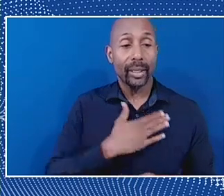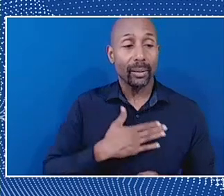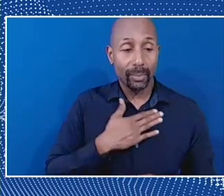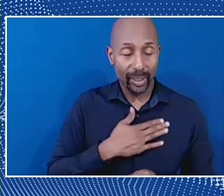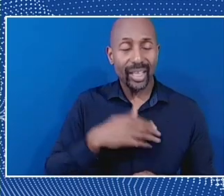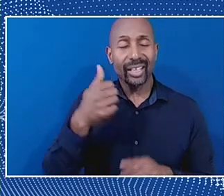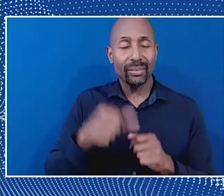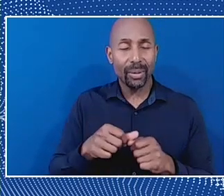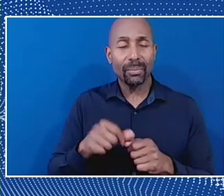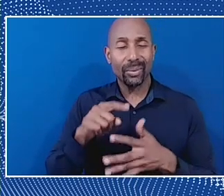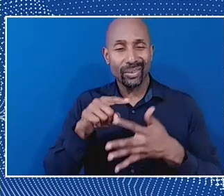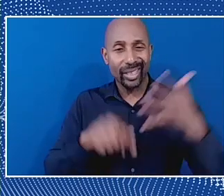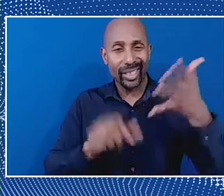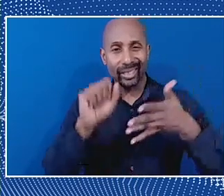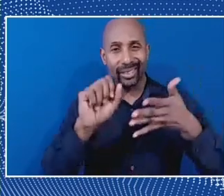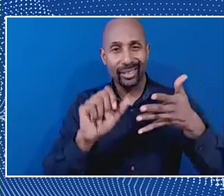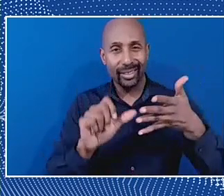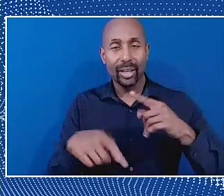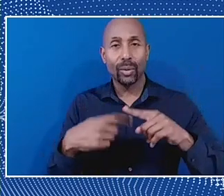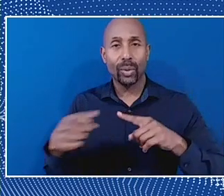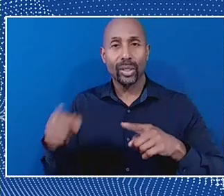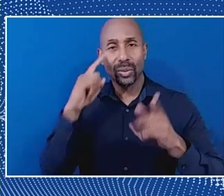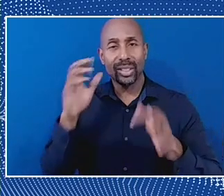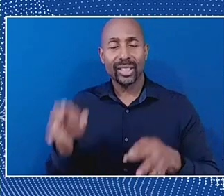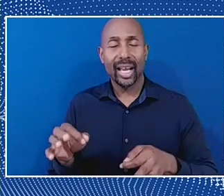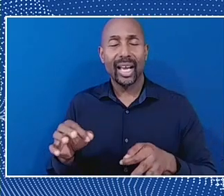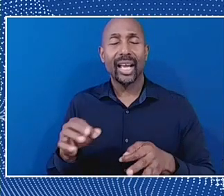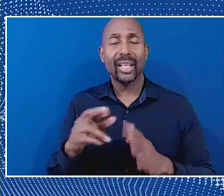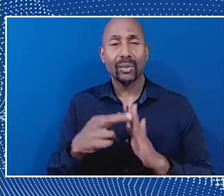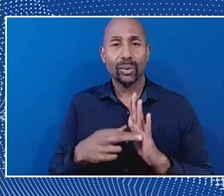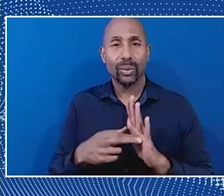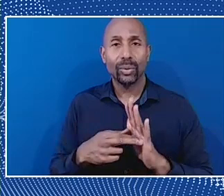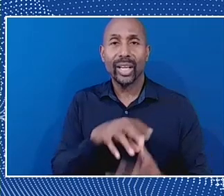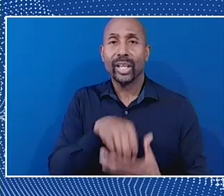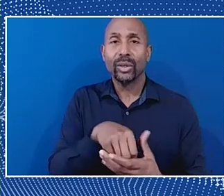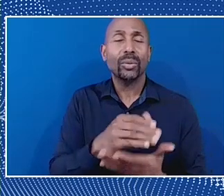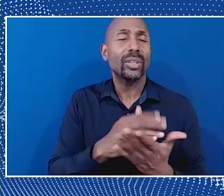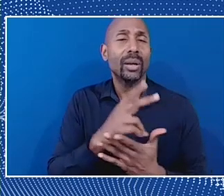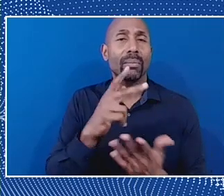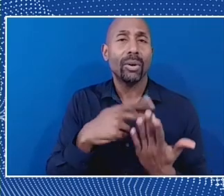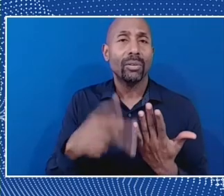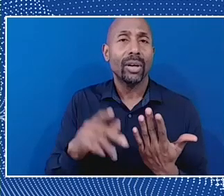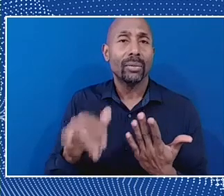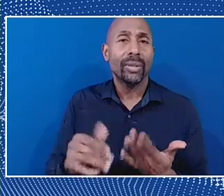when deciding on the rules, and incorporate some type of program that offers relief for individuals with chronic health conditions.